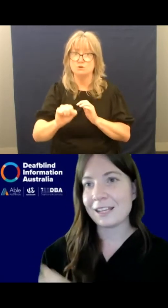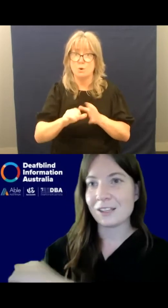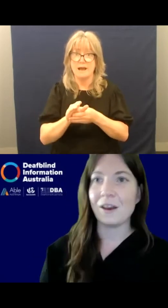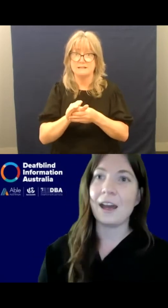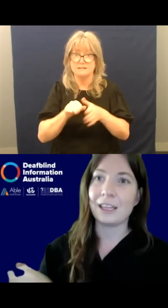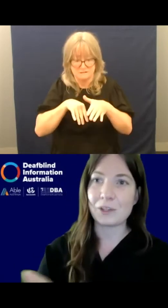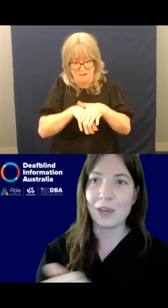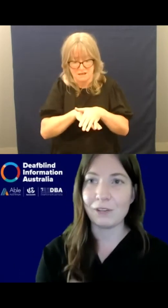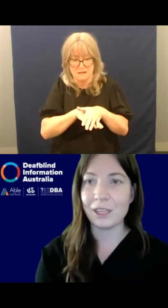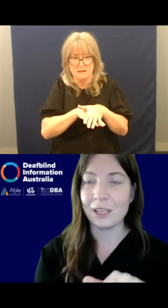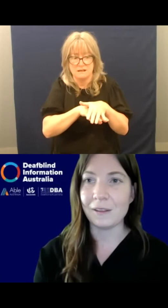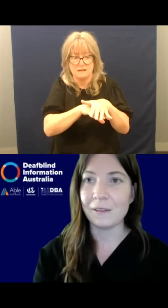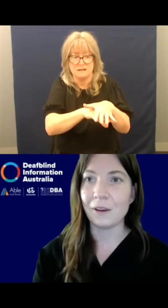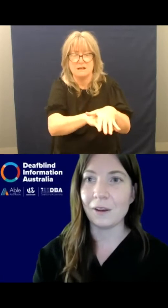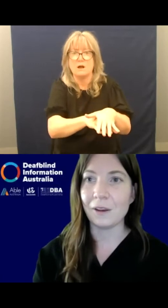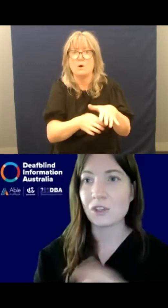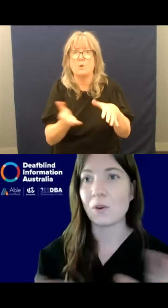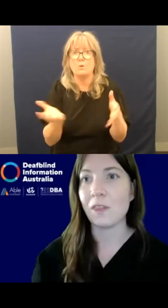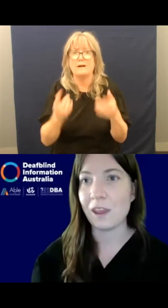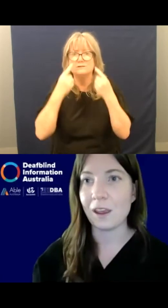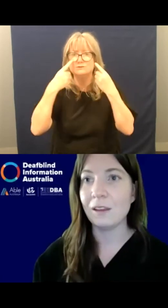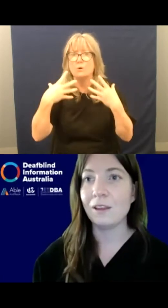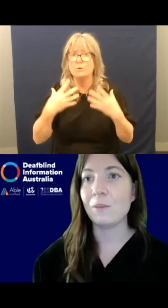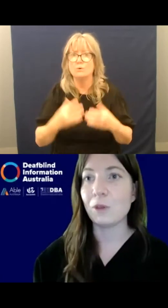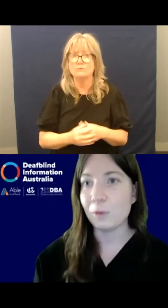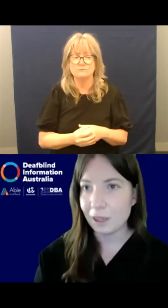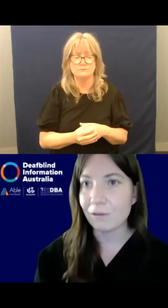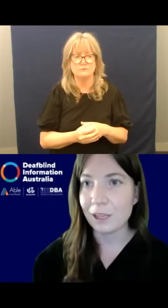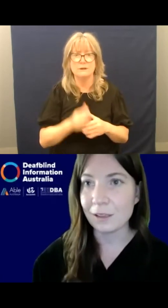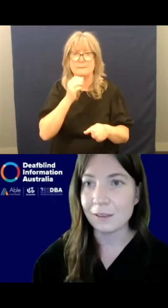guiding them to where everything is, ensuring that they are familiar with everything in the space.